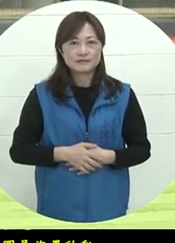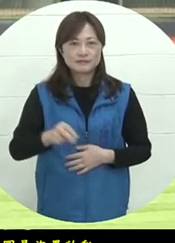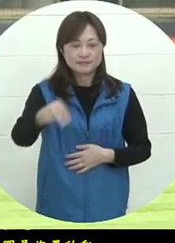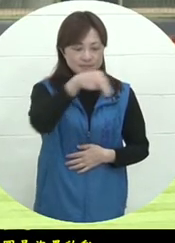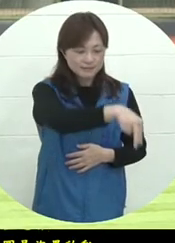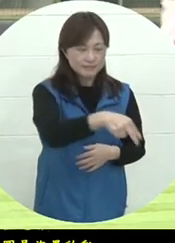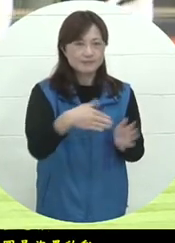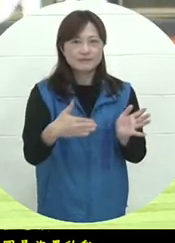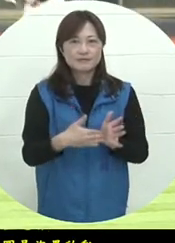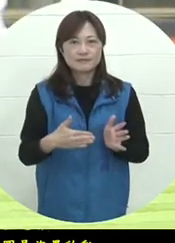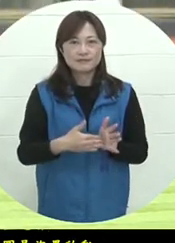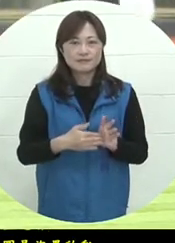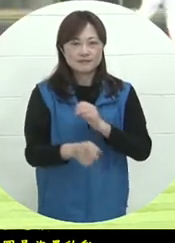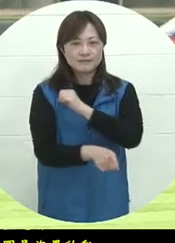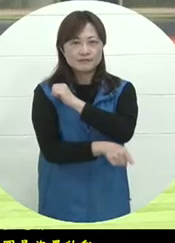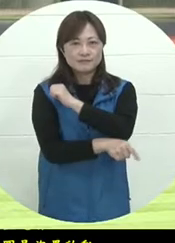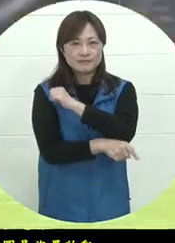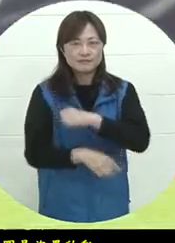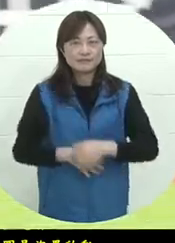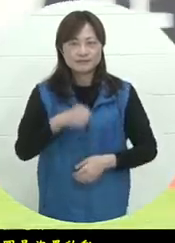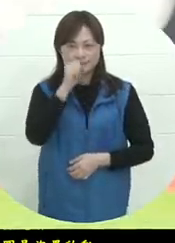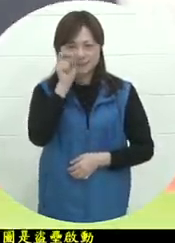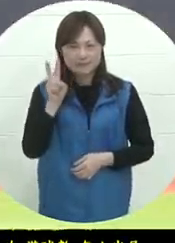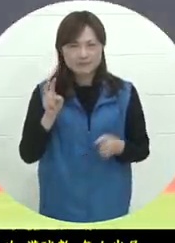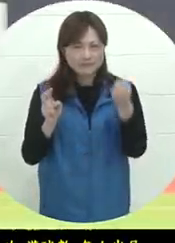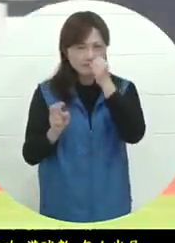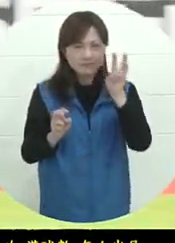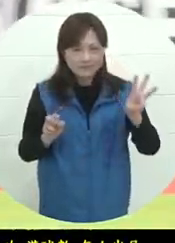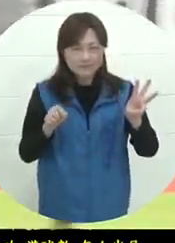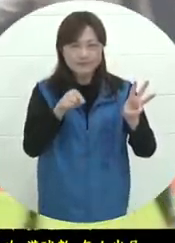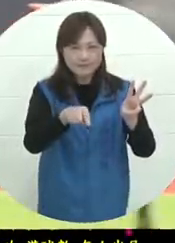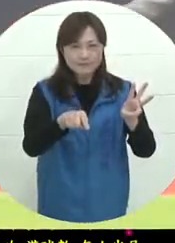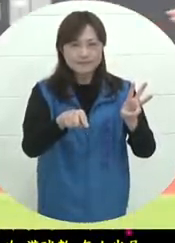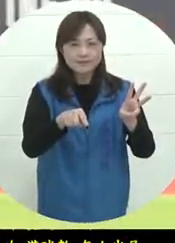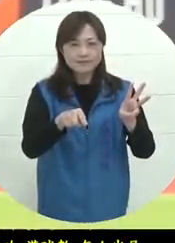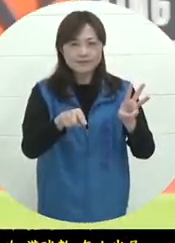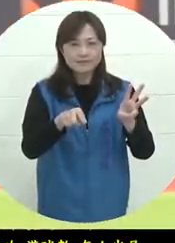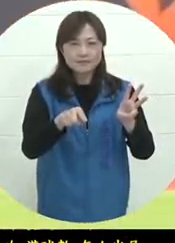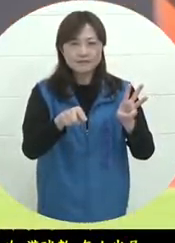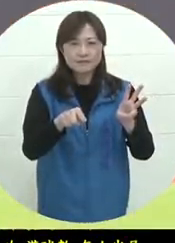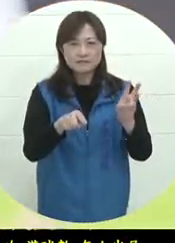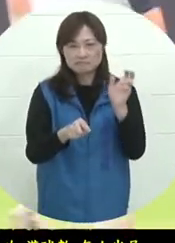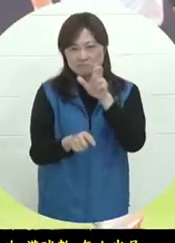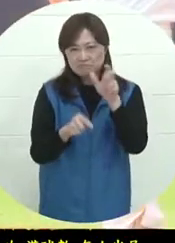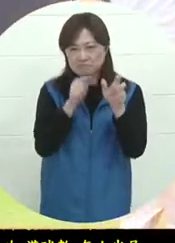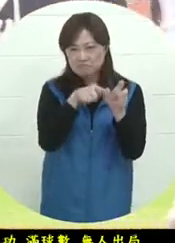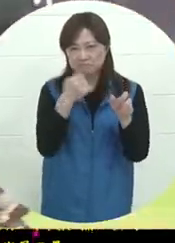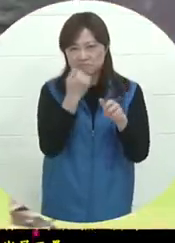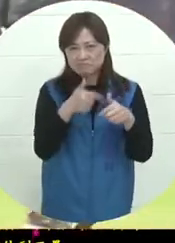In the end, with the ball count at the bottom, Anderson may have been emotionally affected to some extent.